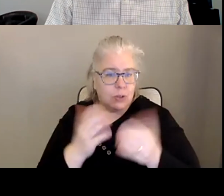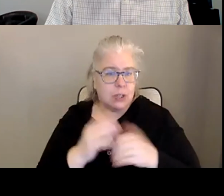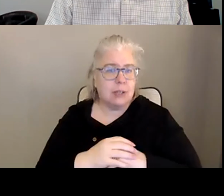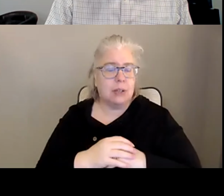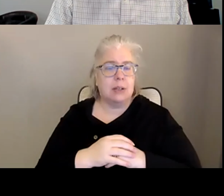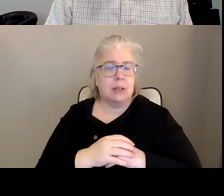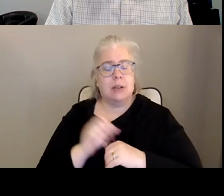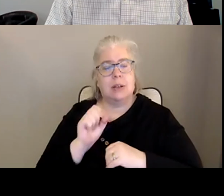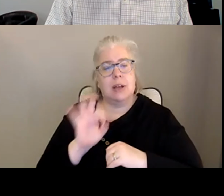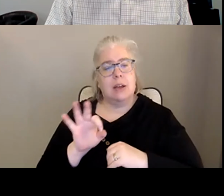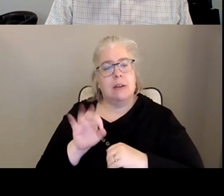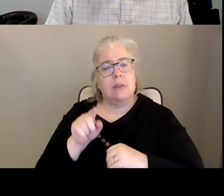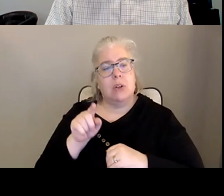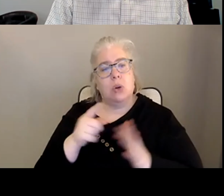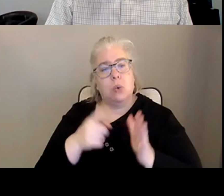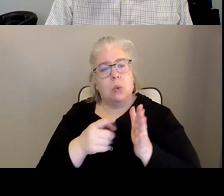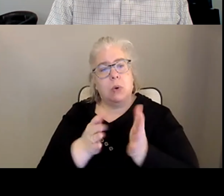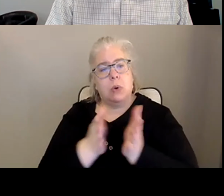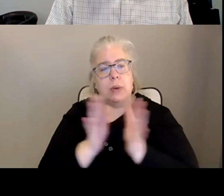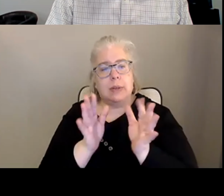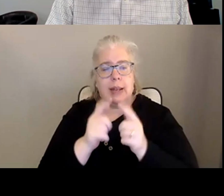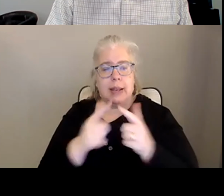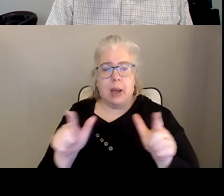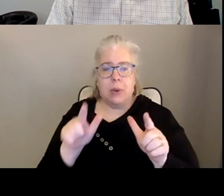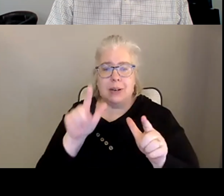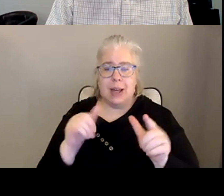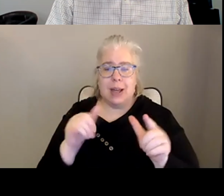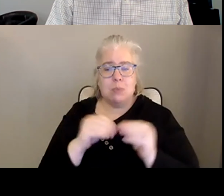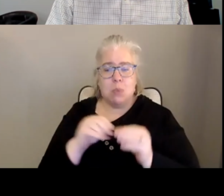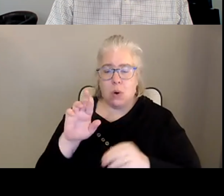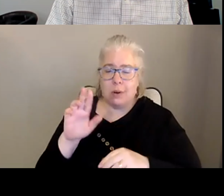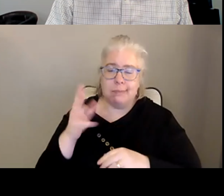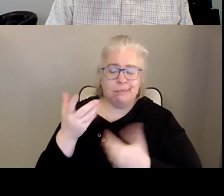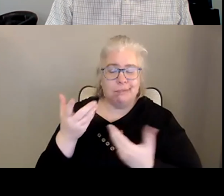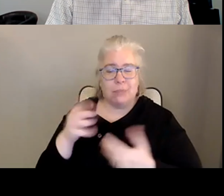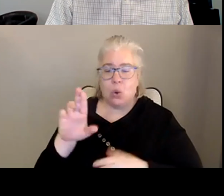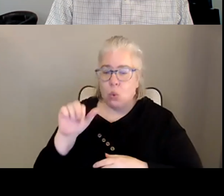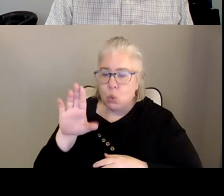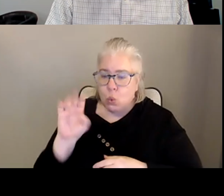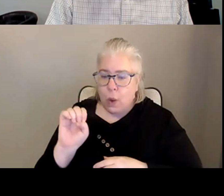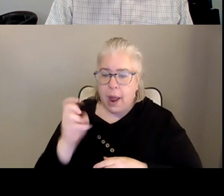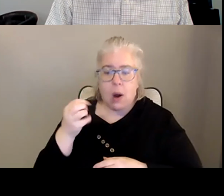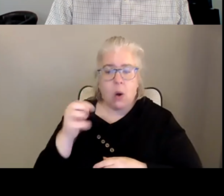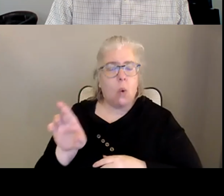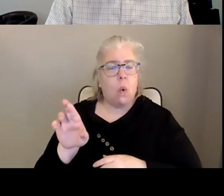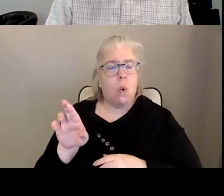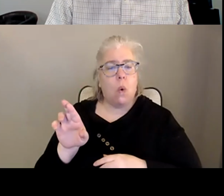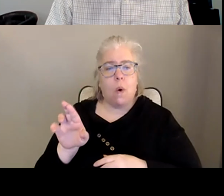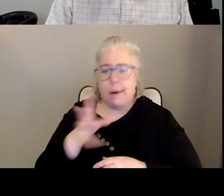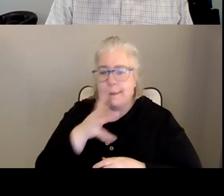If you are requesting a language that's more rare or perhaps you're in a very rural area